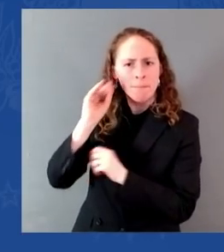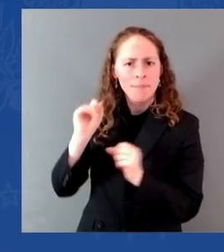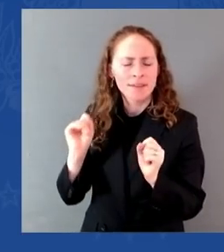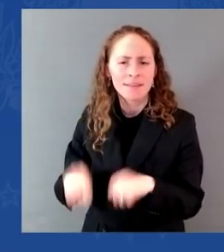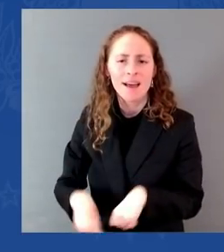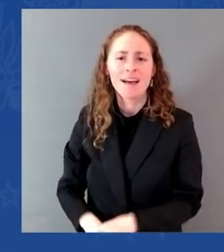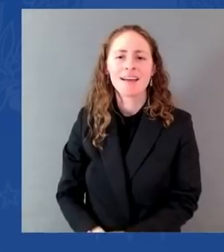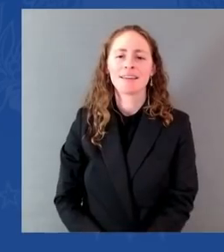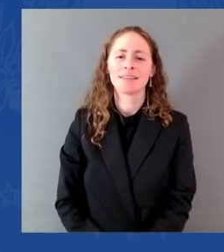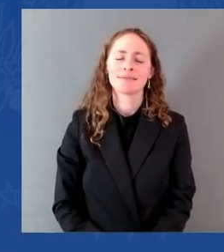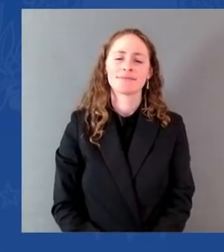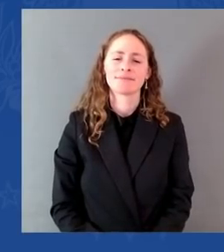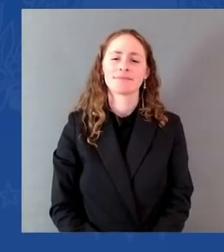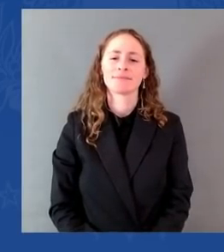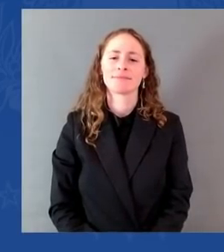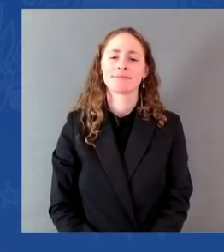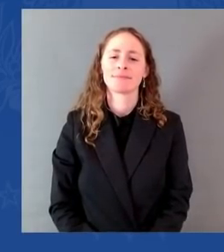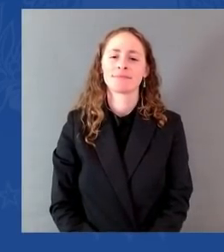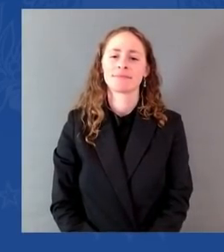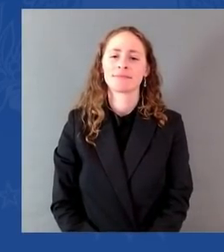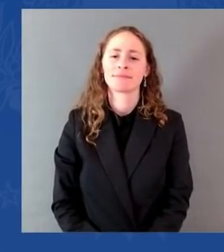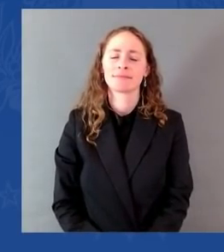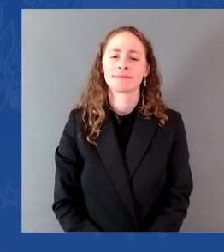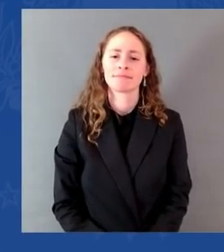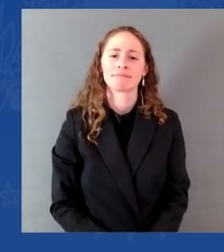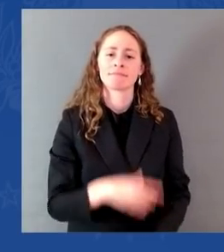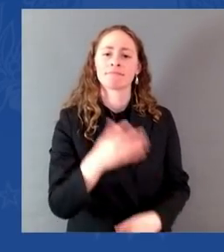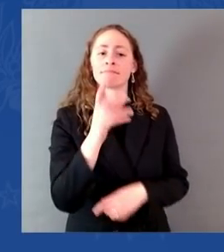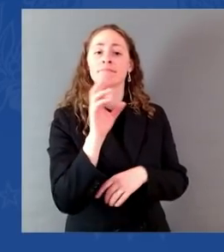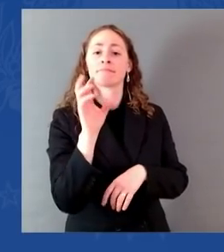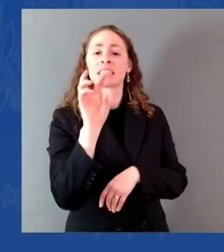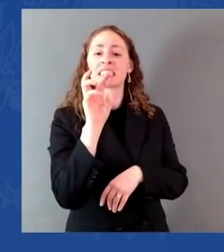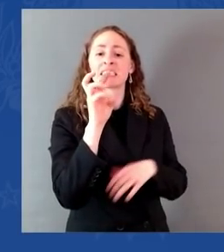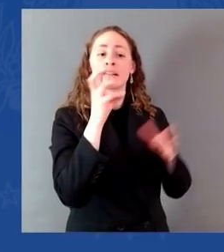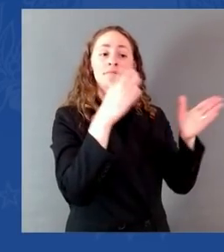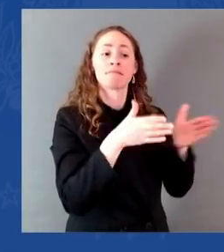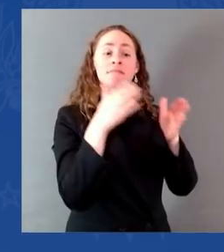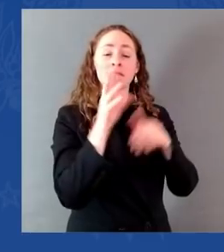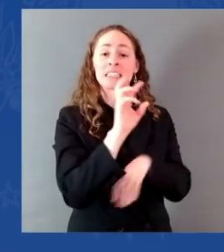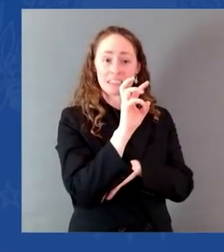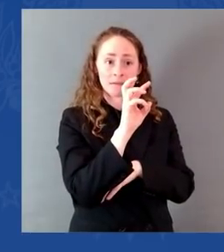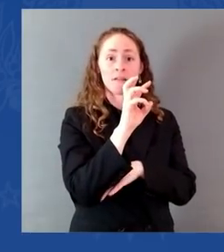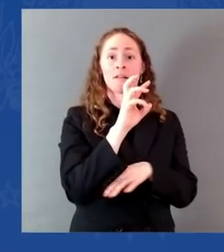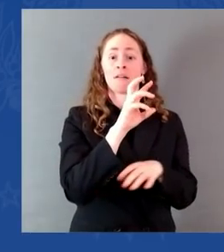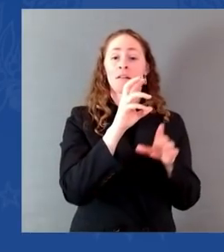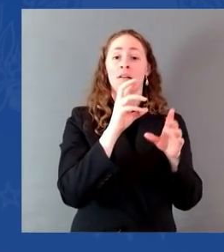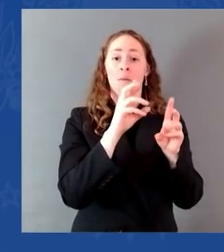In some places, there's no broadband infrastructure at all. This law will make high-speed Internet affordable